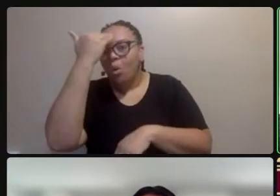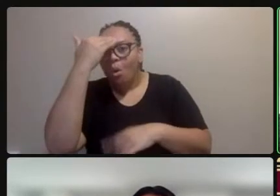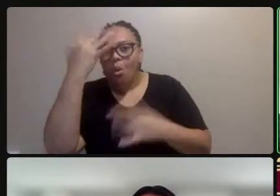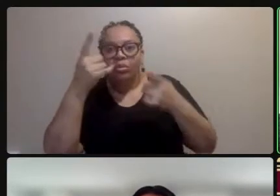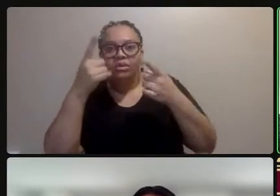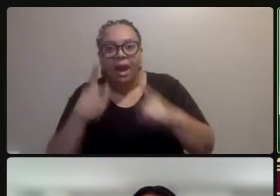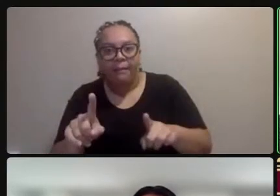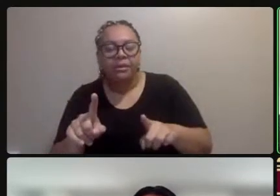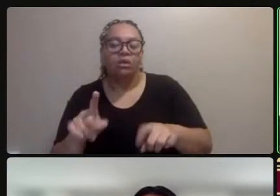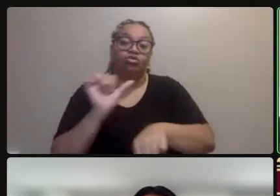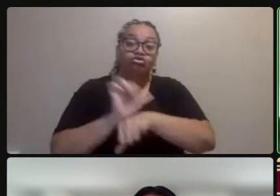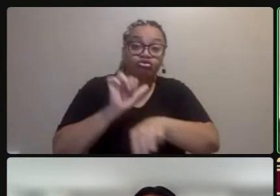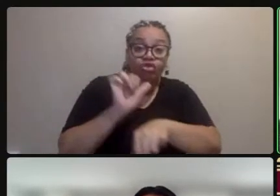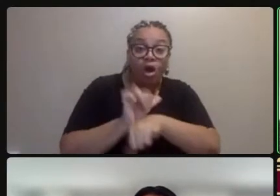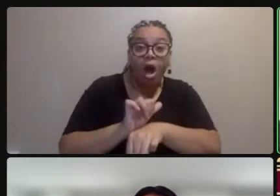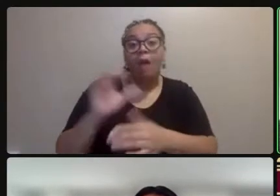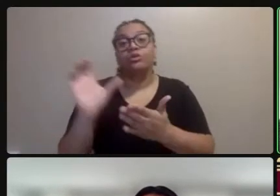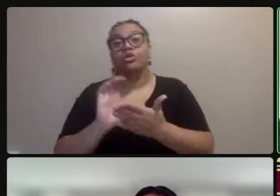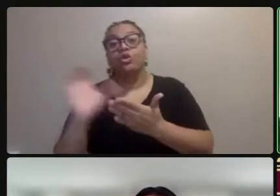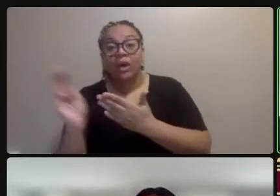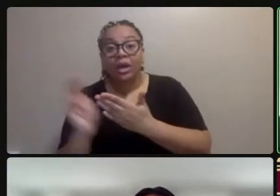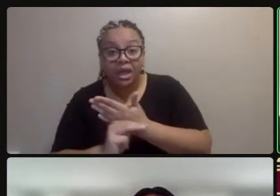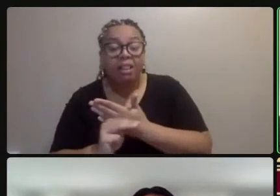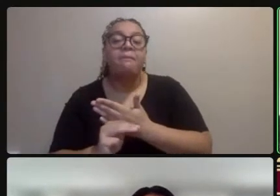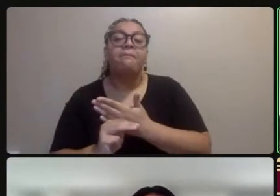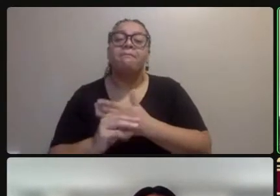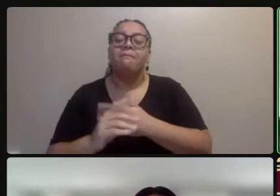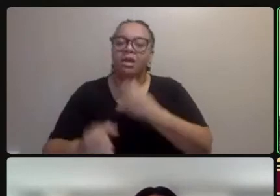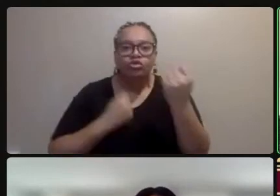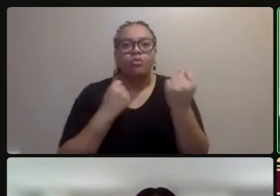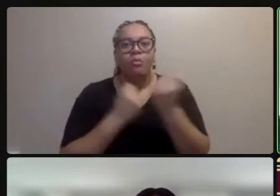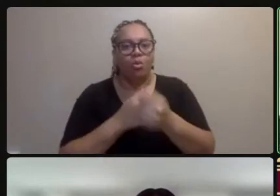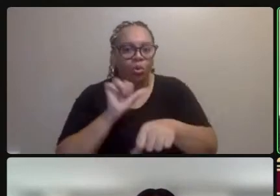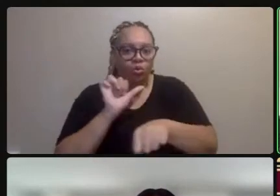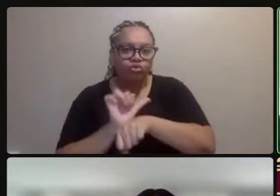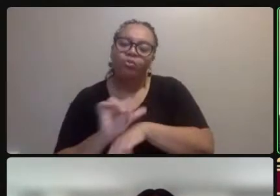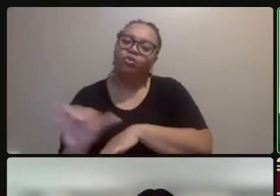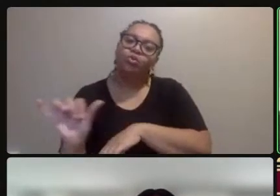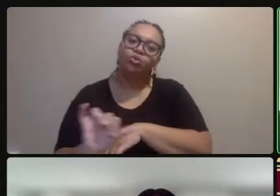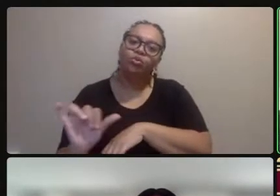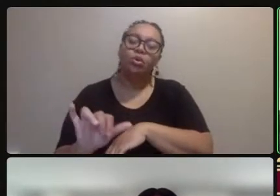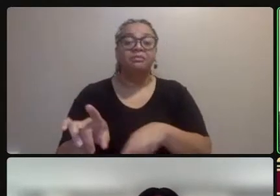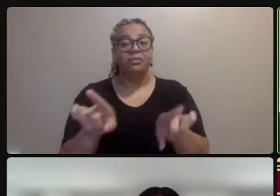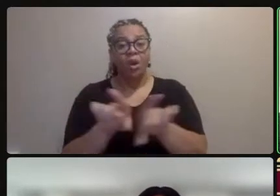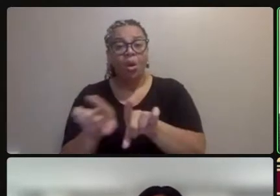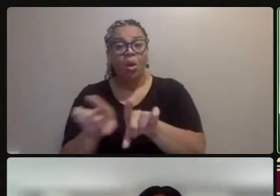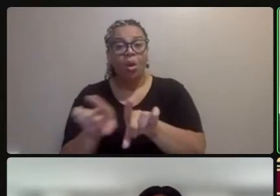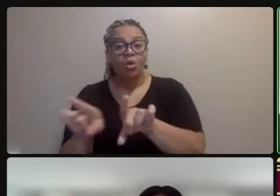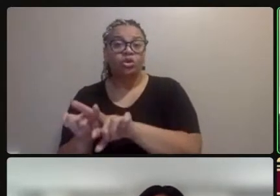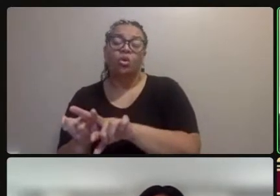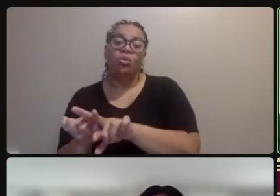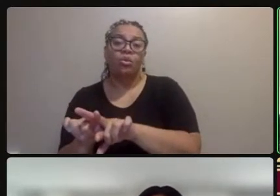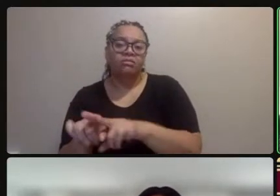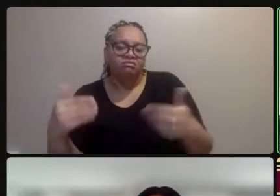LEADERS STAY CURRENT WITH